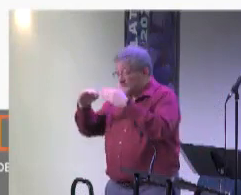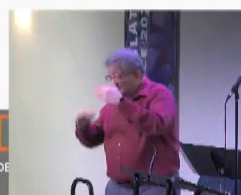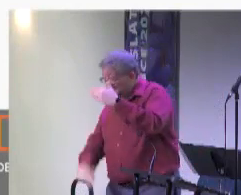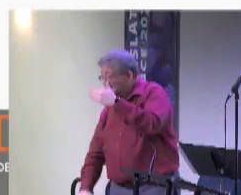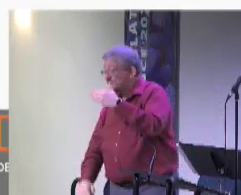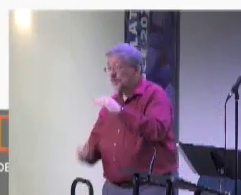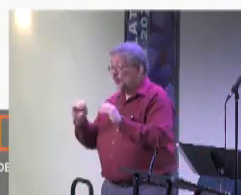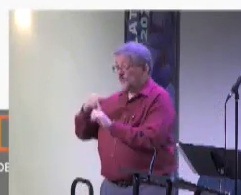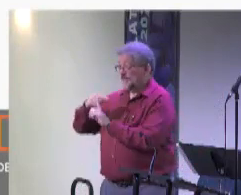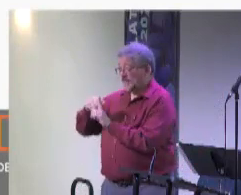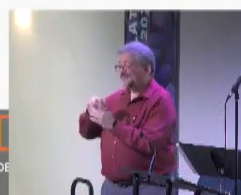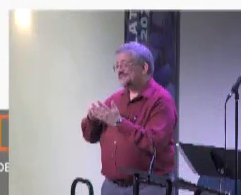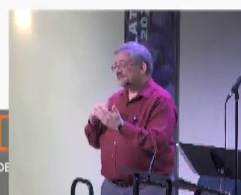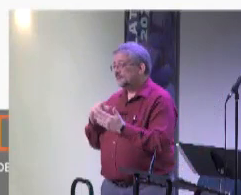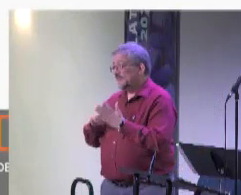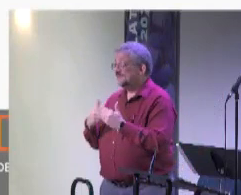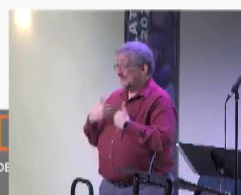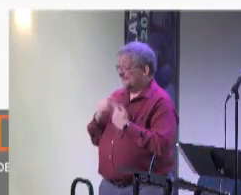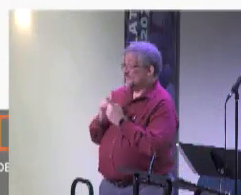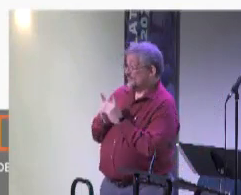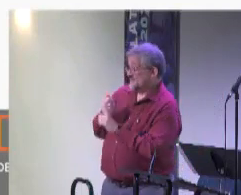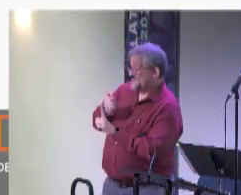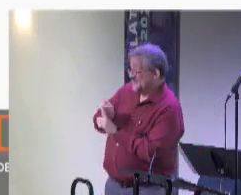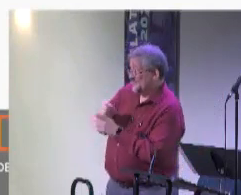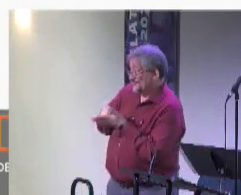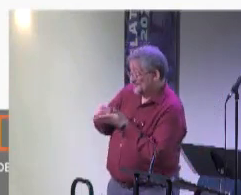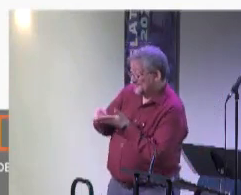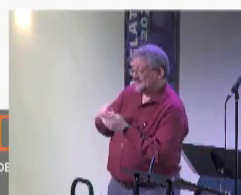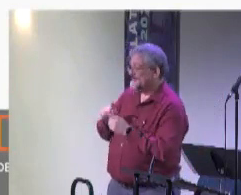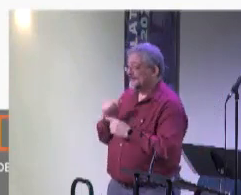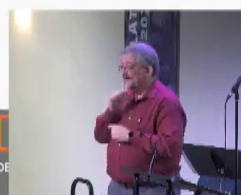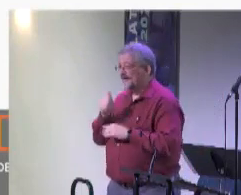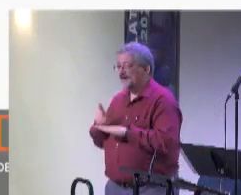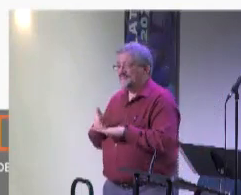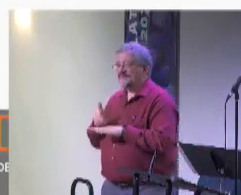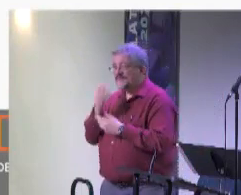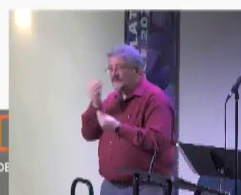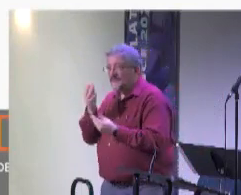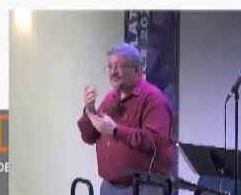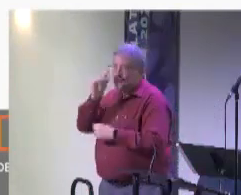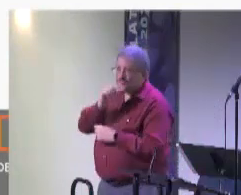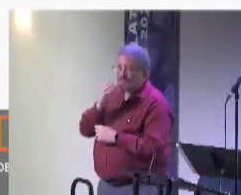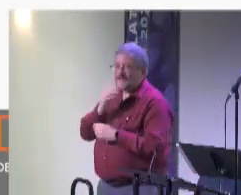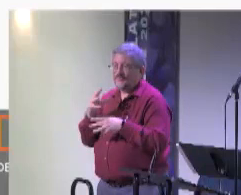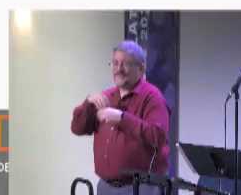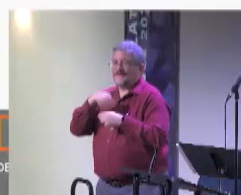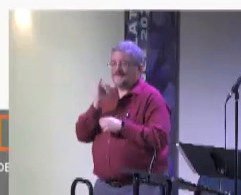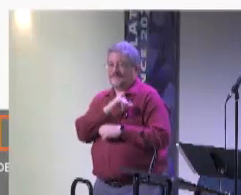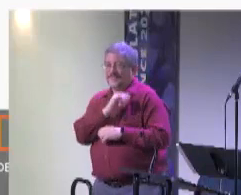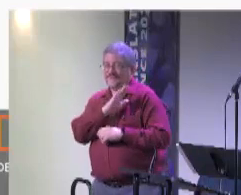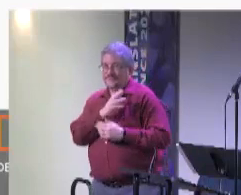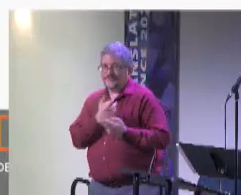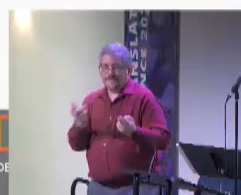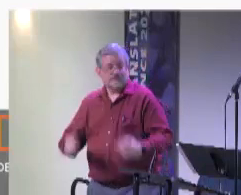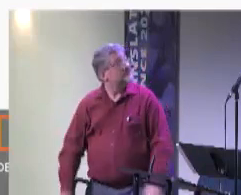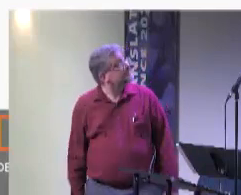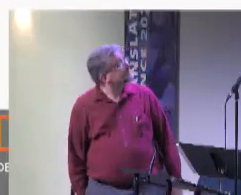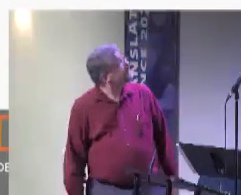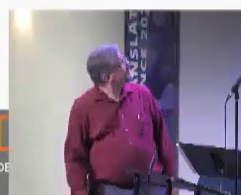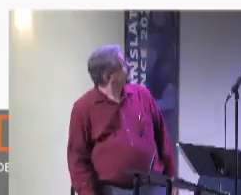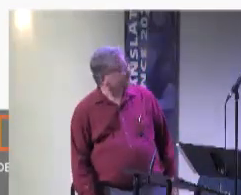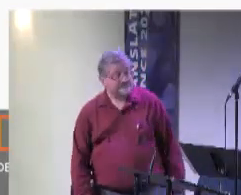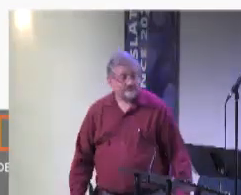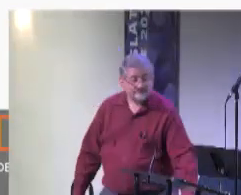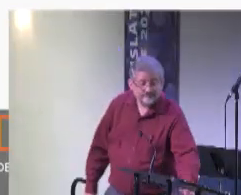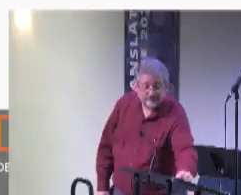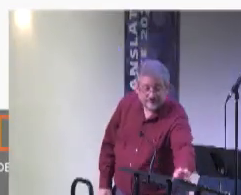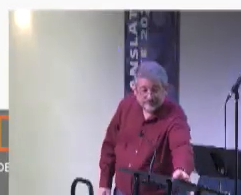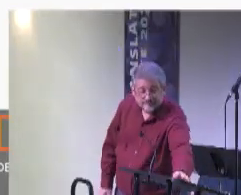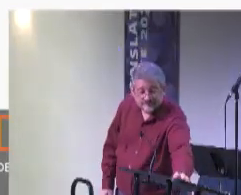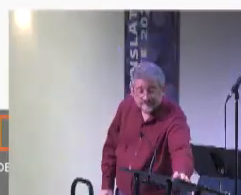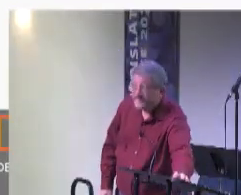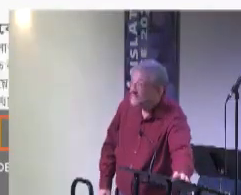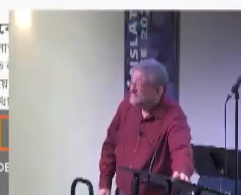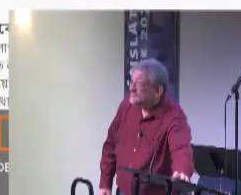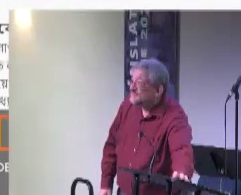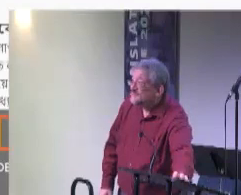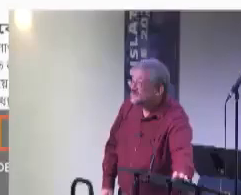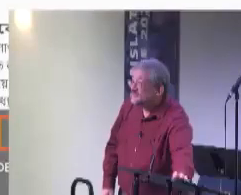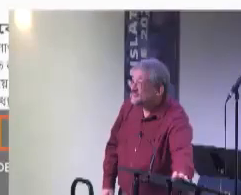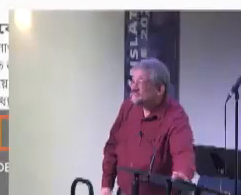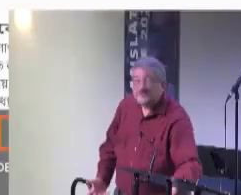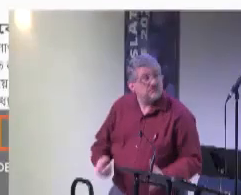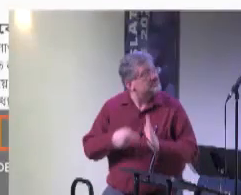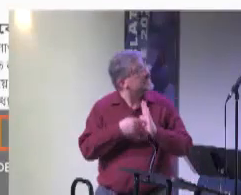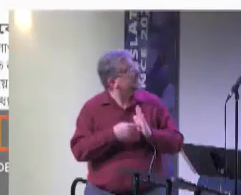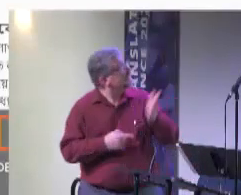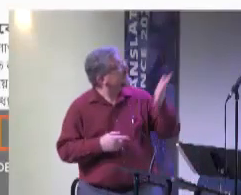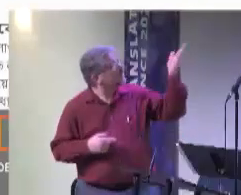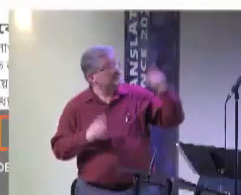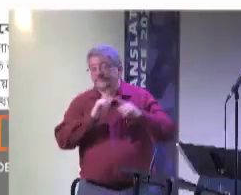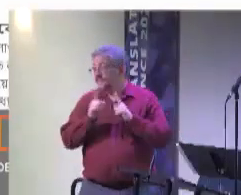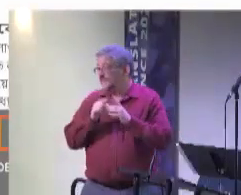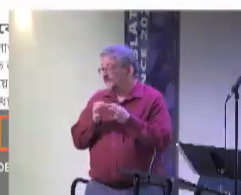Code and that indicates that there is a additional information and there there are additional resources for that language. Those without the plus sign apparently do not have those.